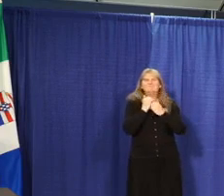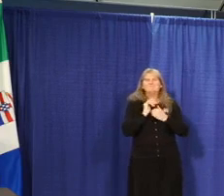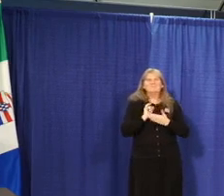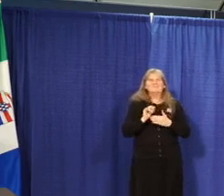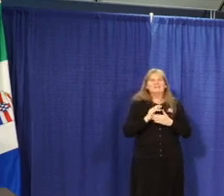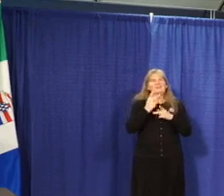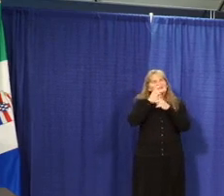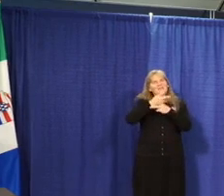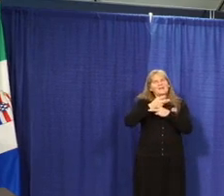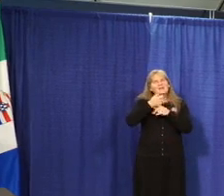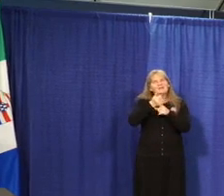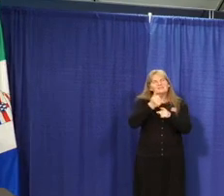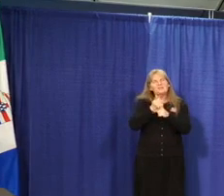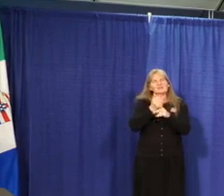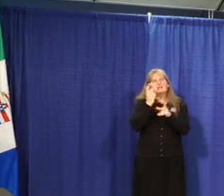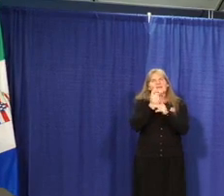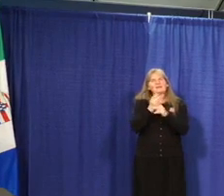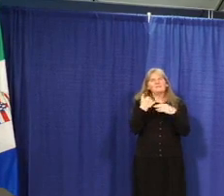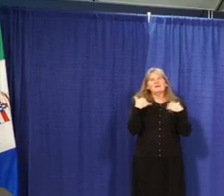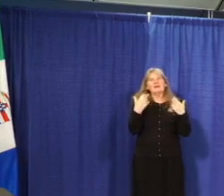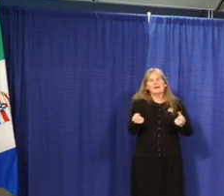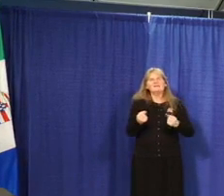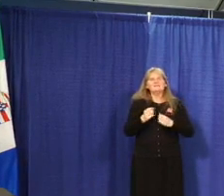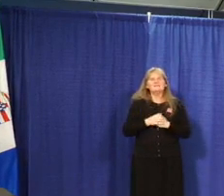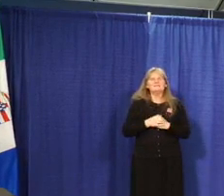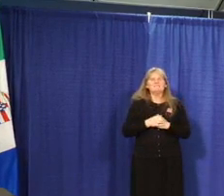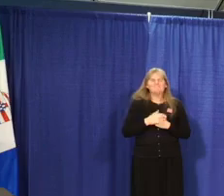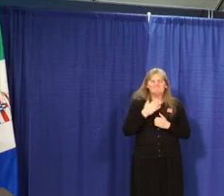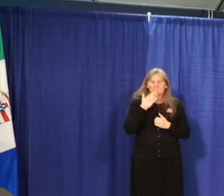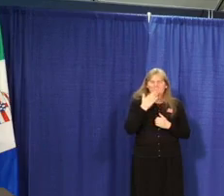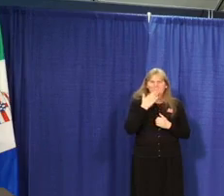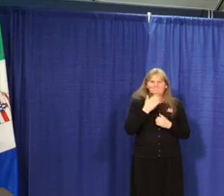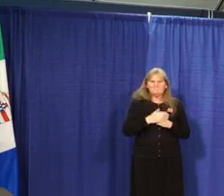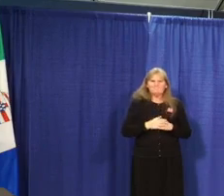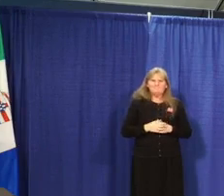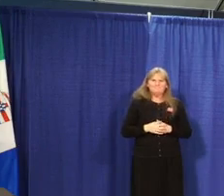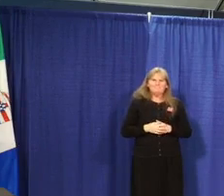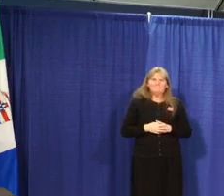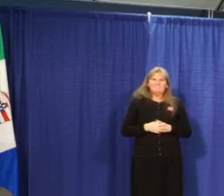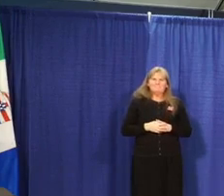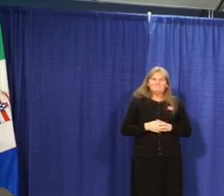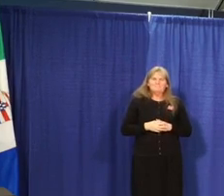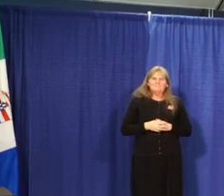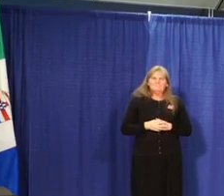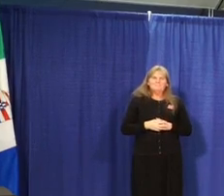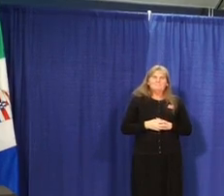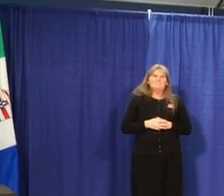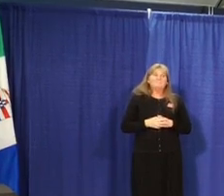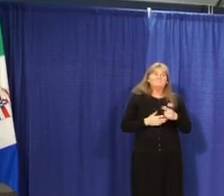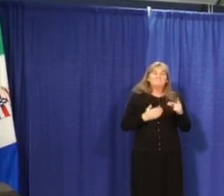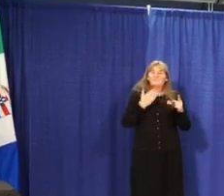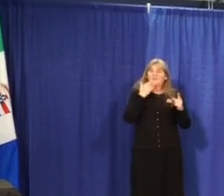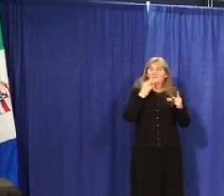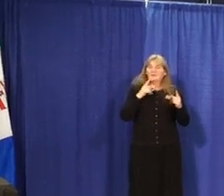Stay well. Pat: Thank you, Dr Hanley.